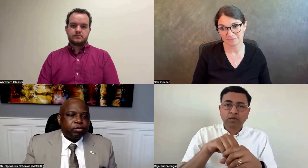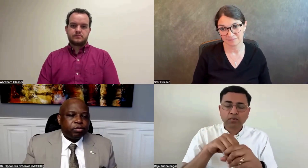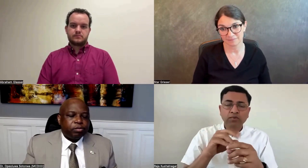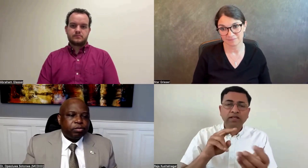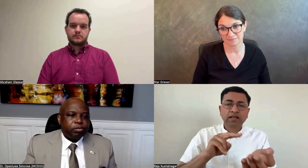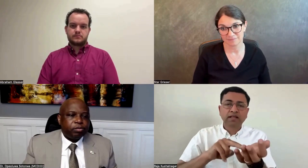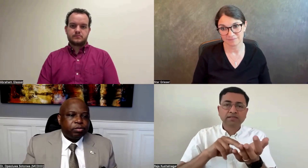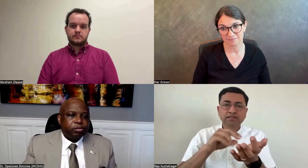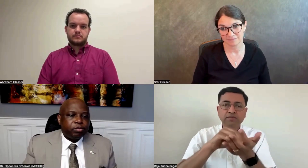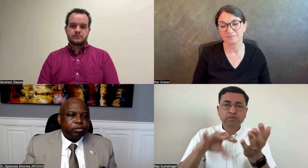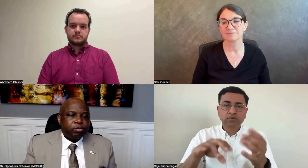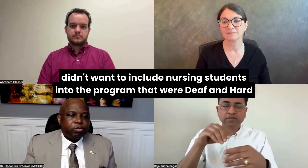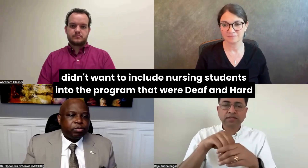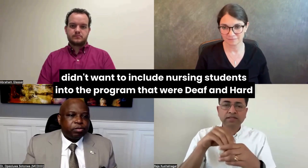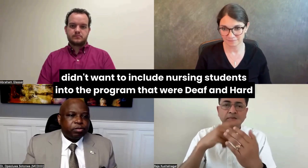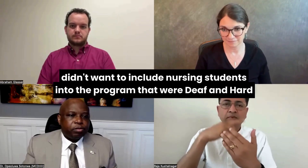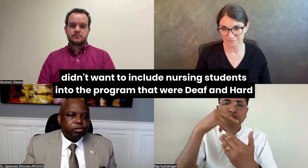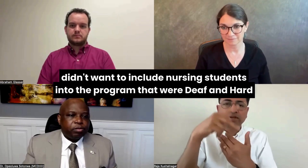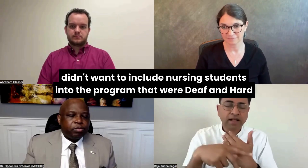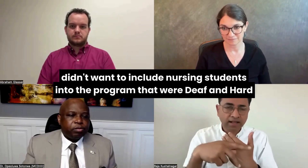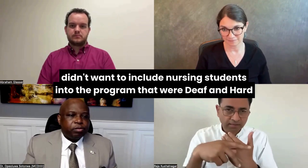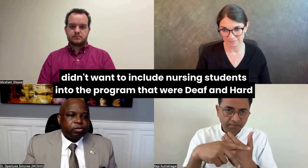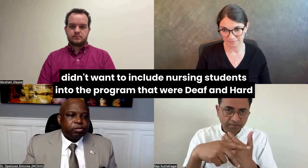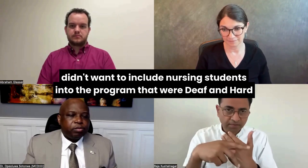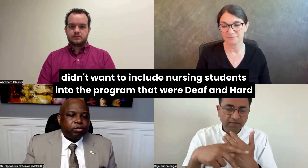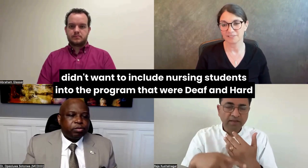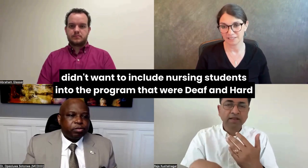didn't want to include nursing students into the program that were Deaf and Hard